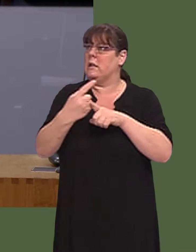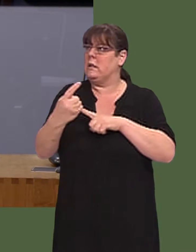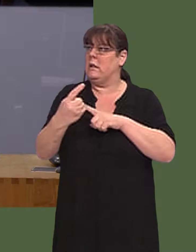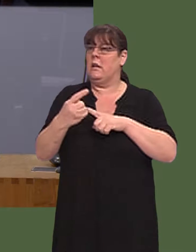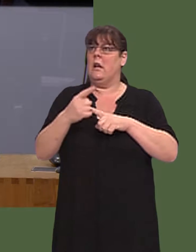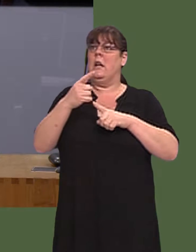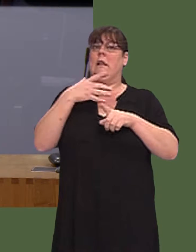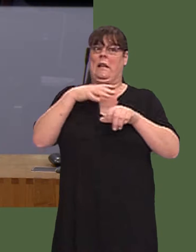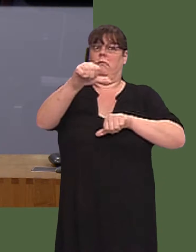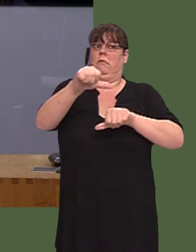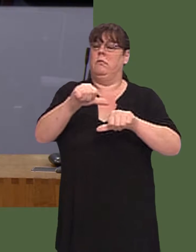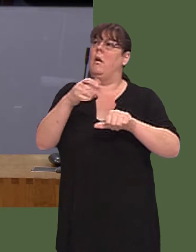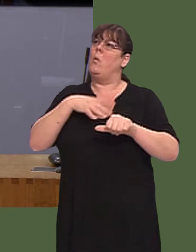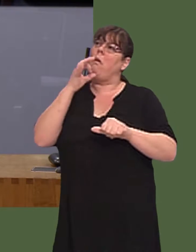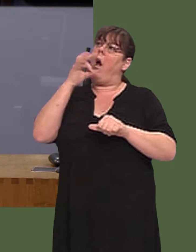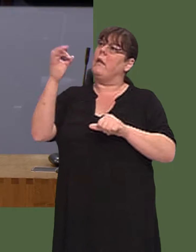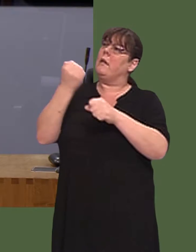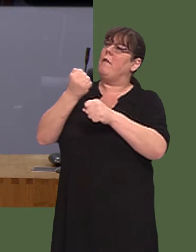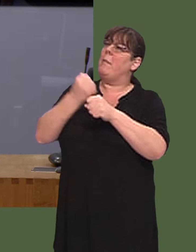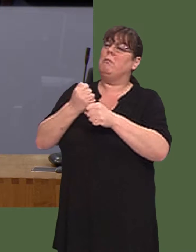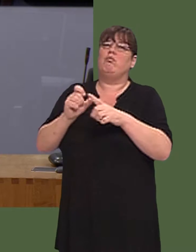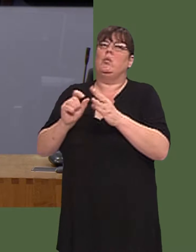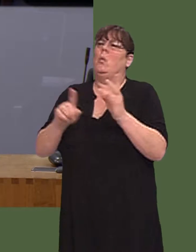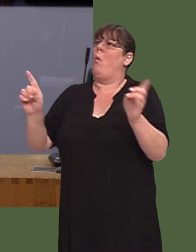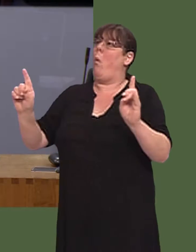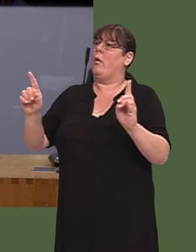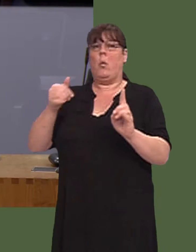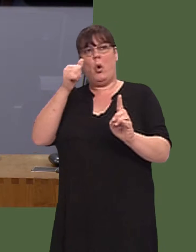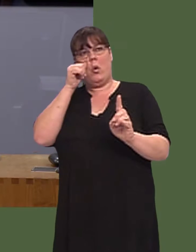What specific action is your Government taking, given that this health board is in special